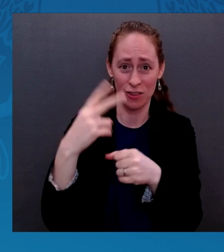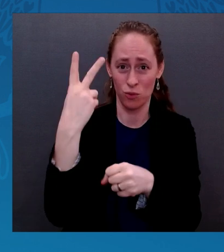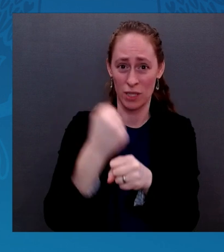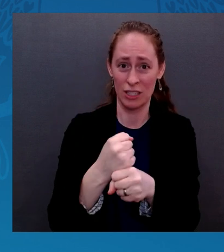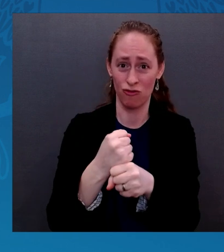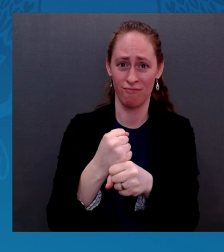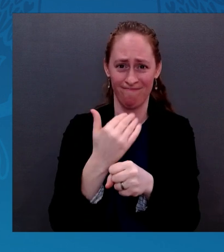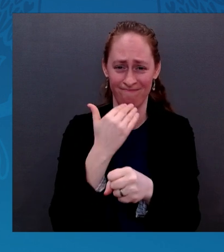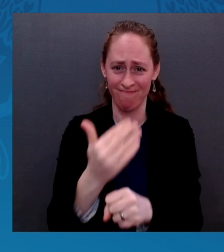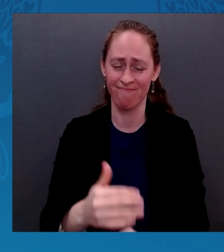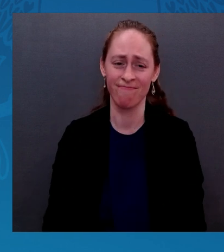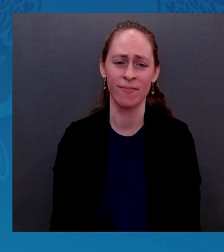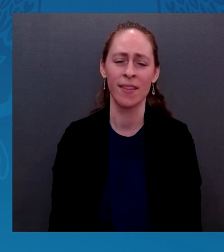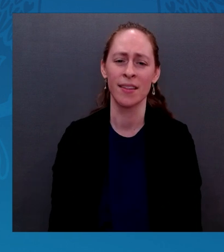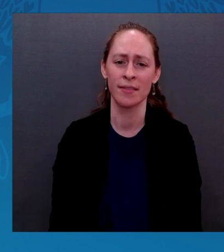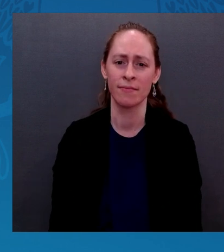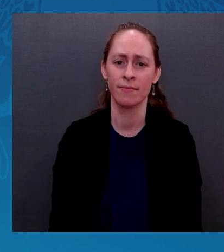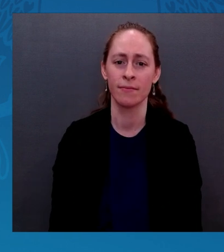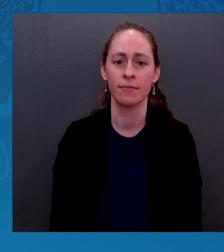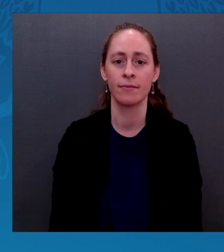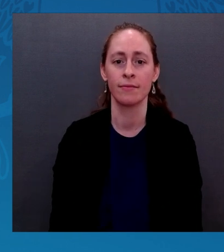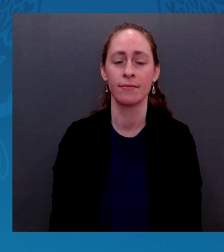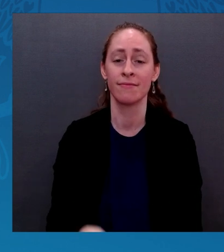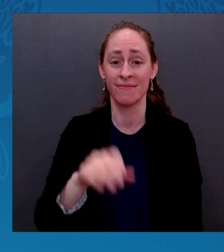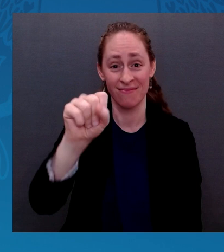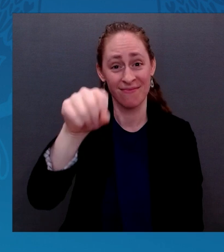stop the work your crews Karim Adim is here,